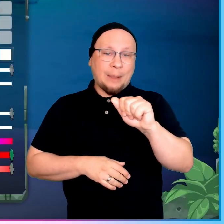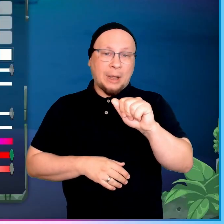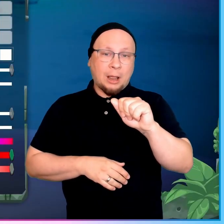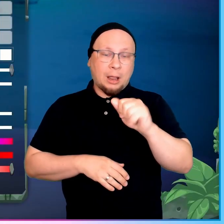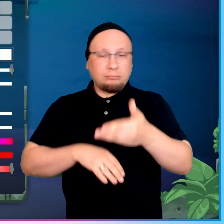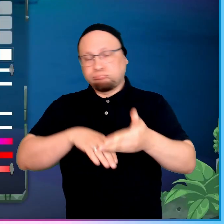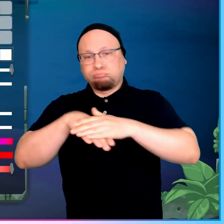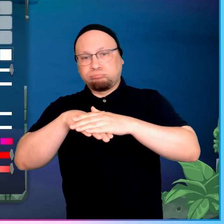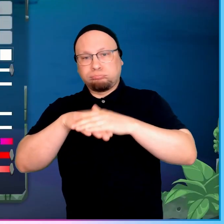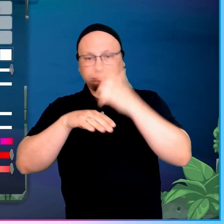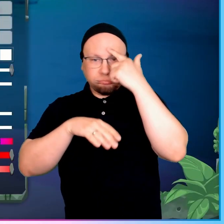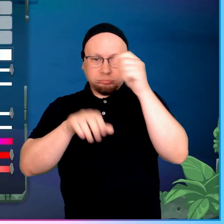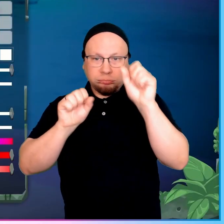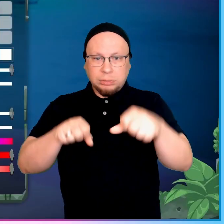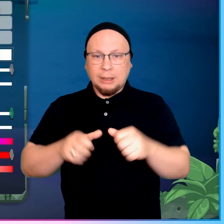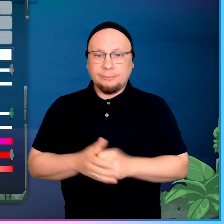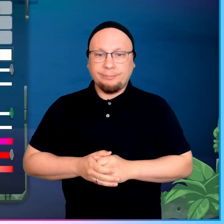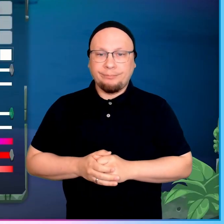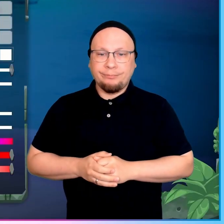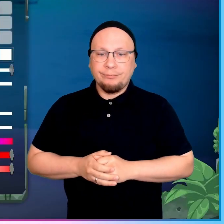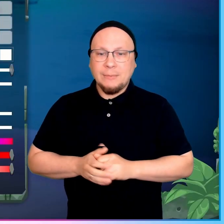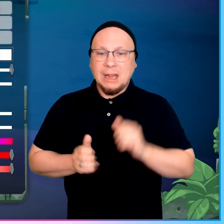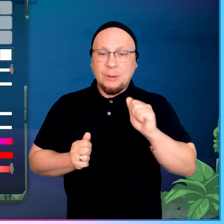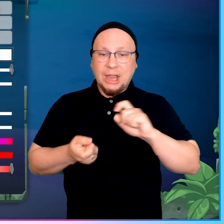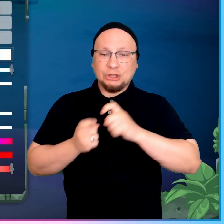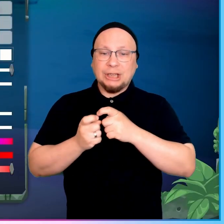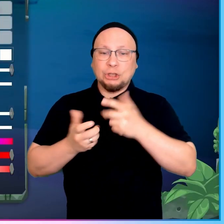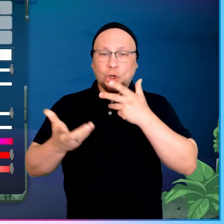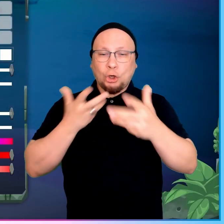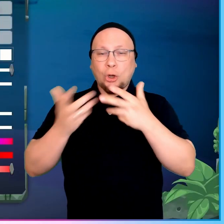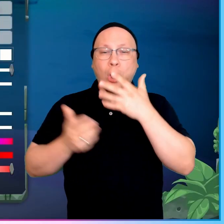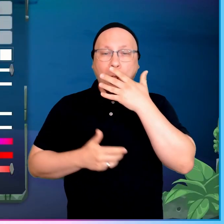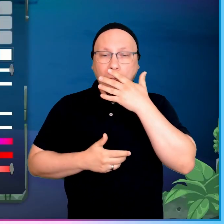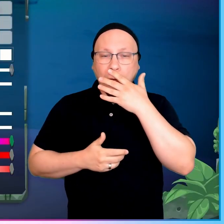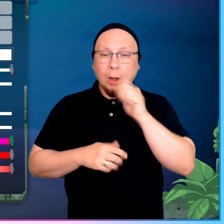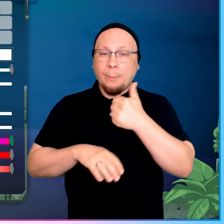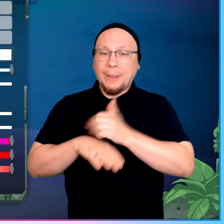You can extensively change your cursor for better contrast and visibility, based on your preferences.